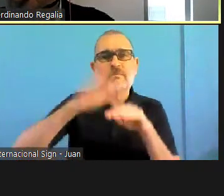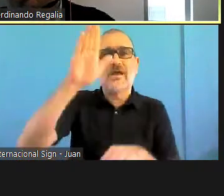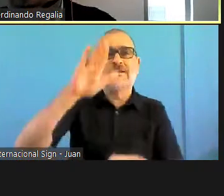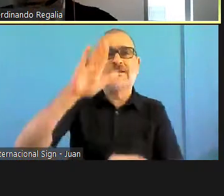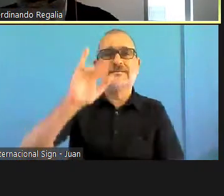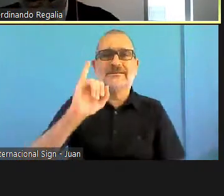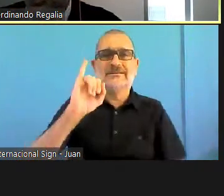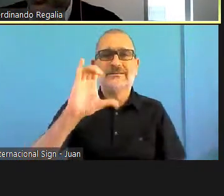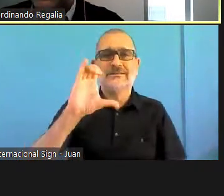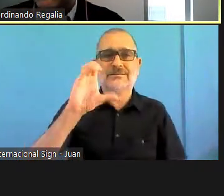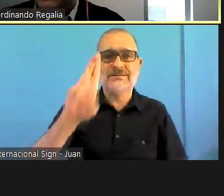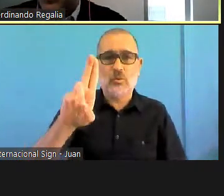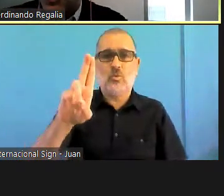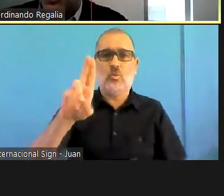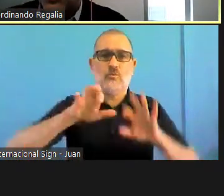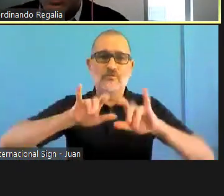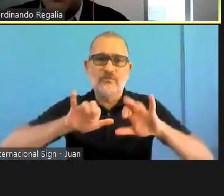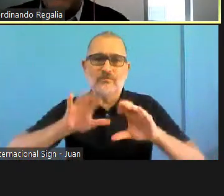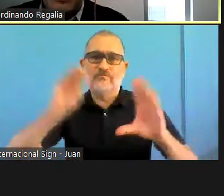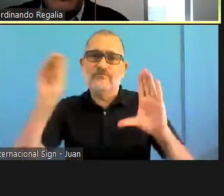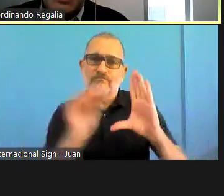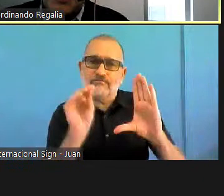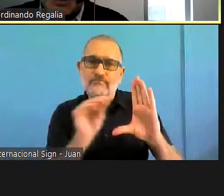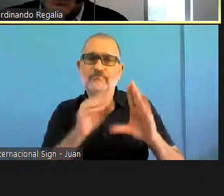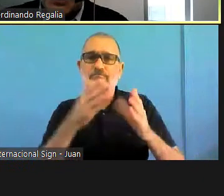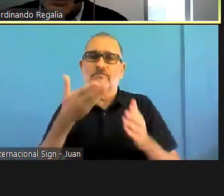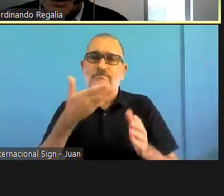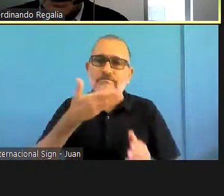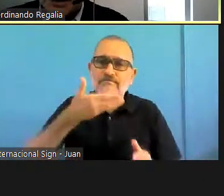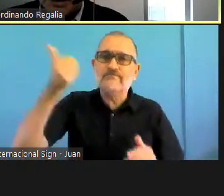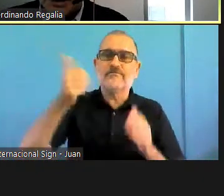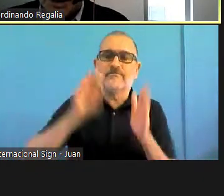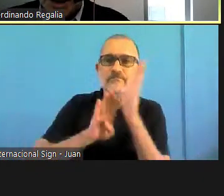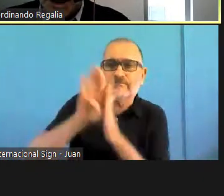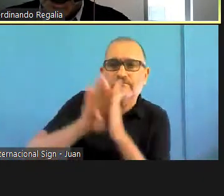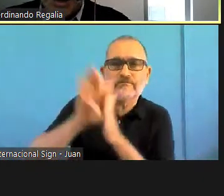ways with communities to promote public health messages.